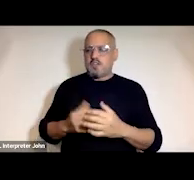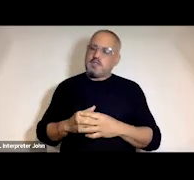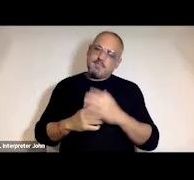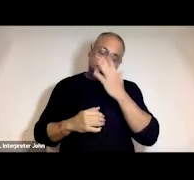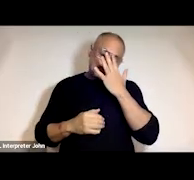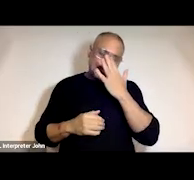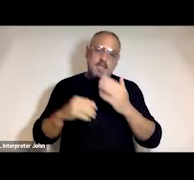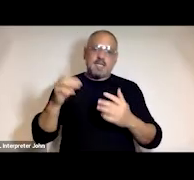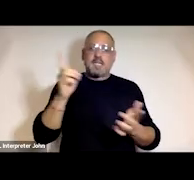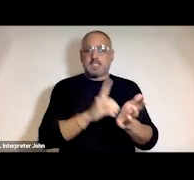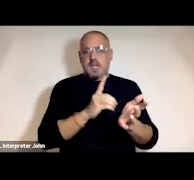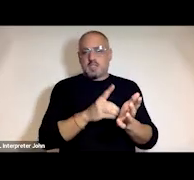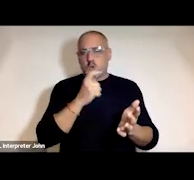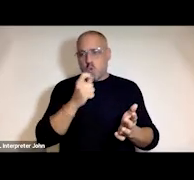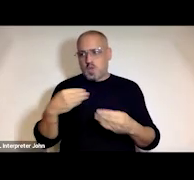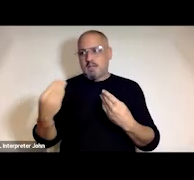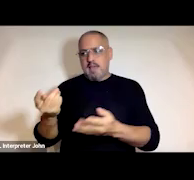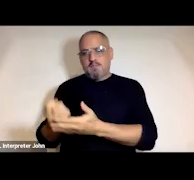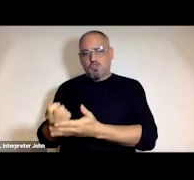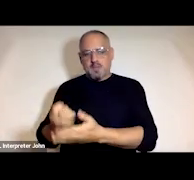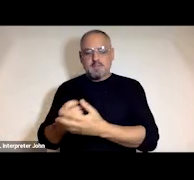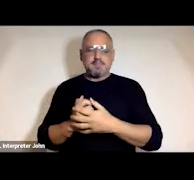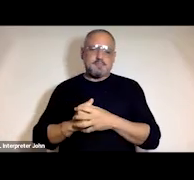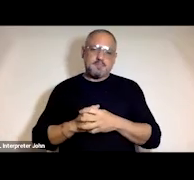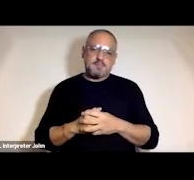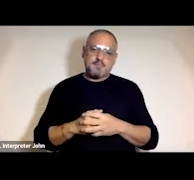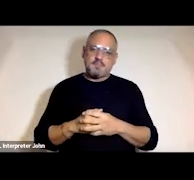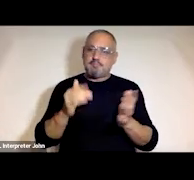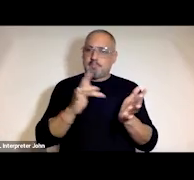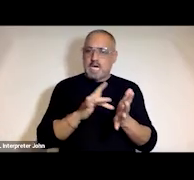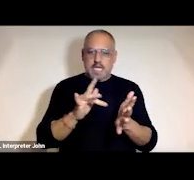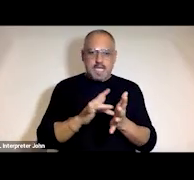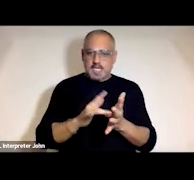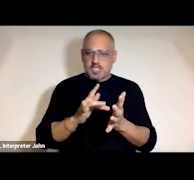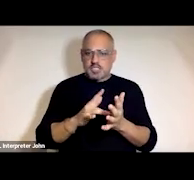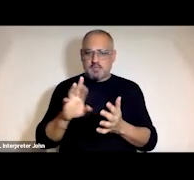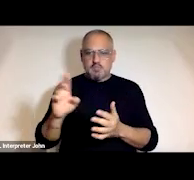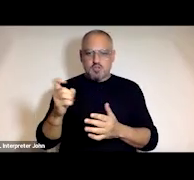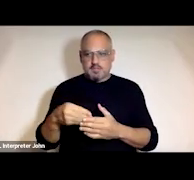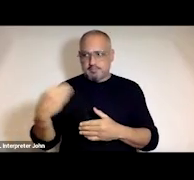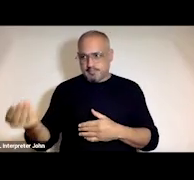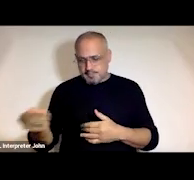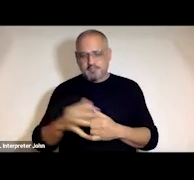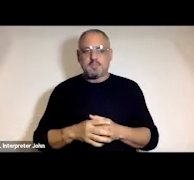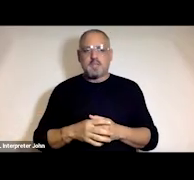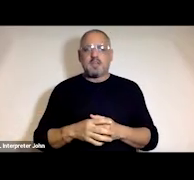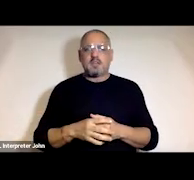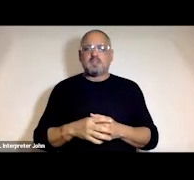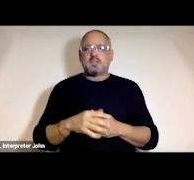the doctor who provided the treatment, any medication that they were prescribed, and any quotes that you can find